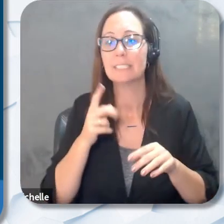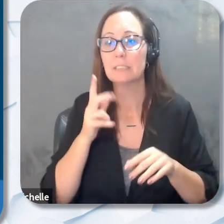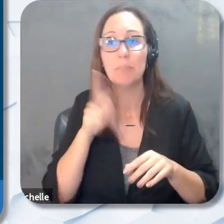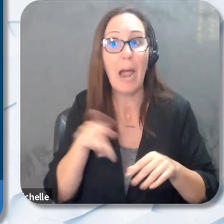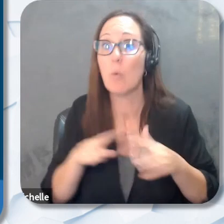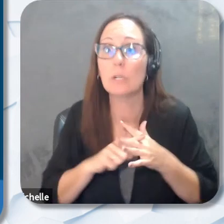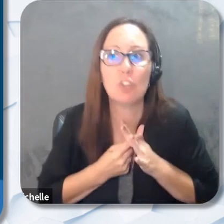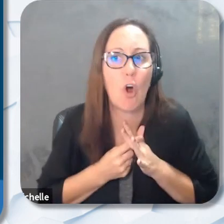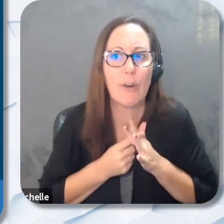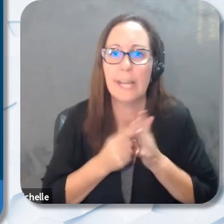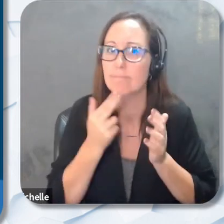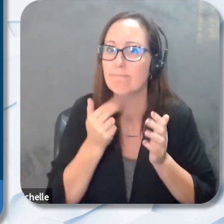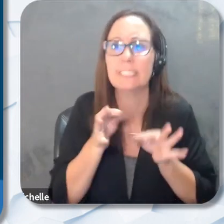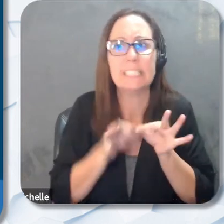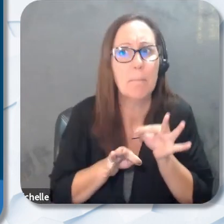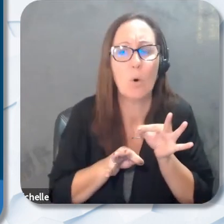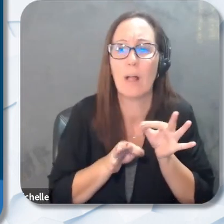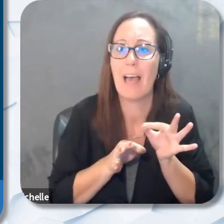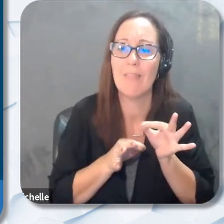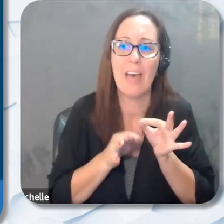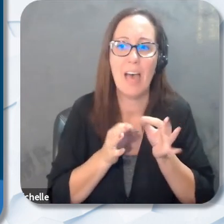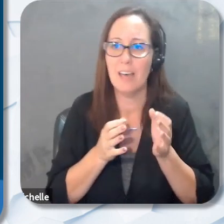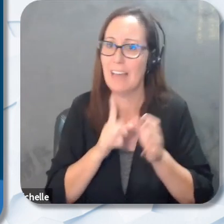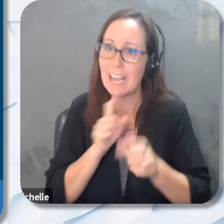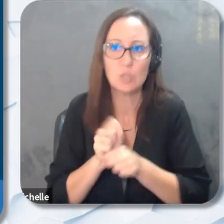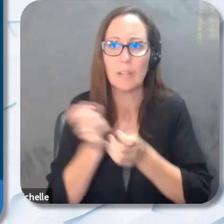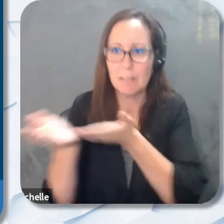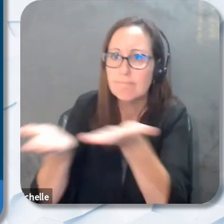something very simple and take it on the road take it to your superintendent